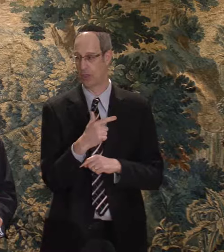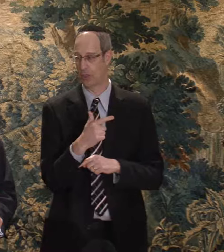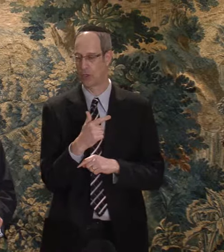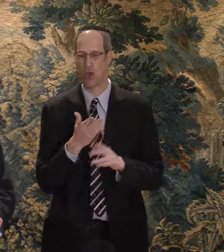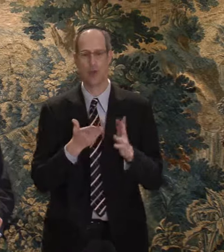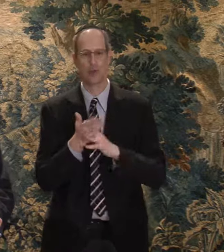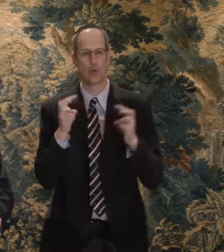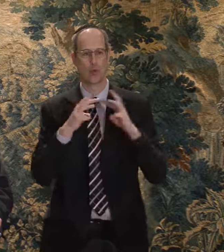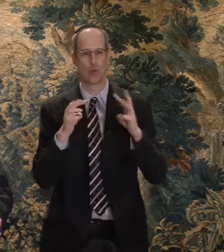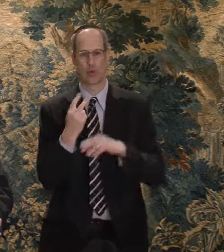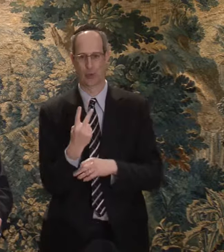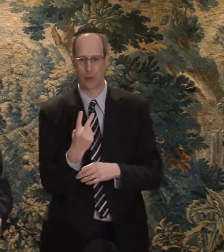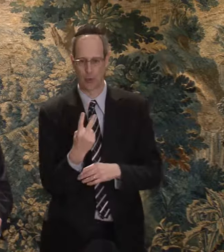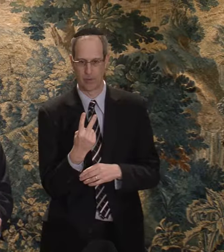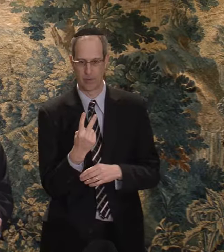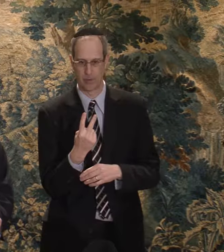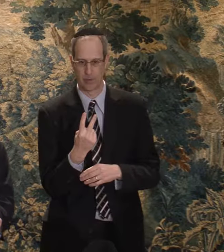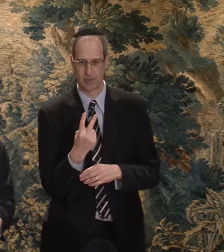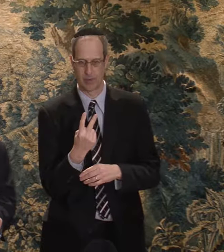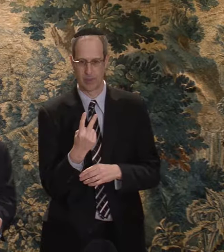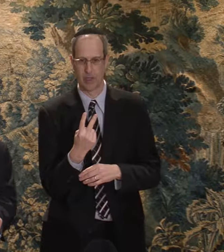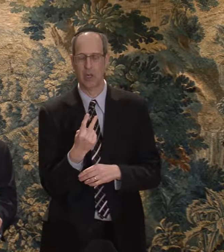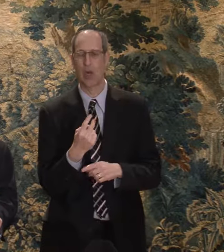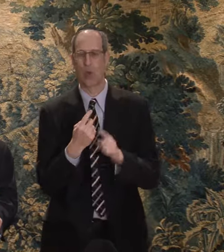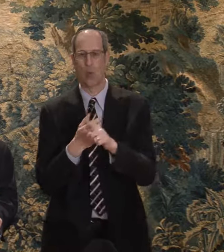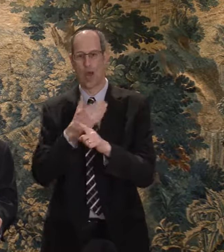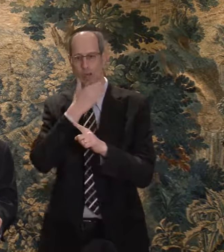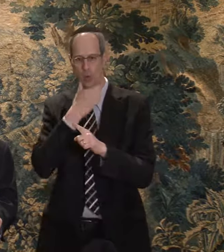War thus : Arriba rebellious Ossetia